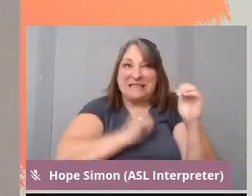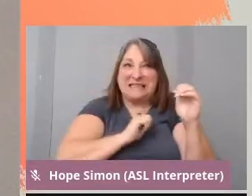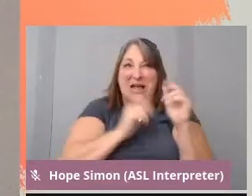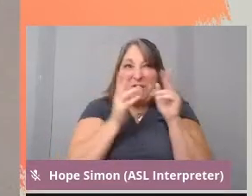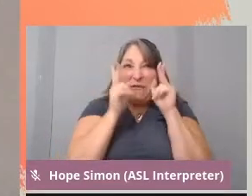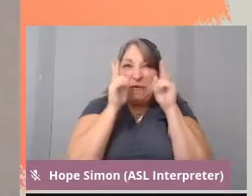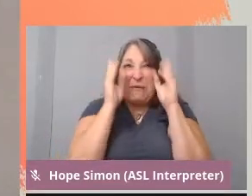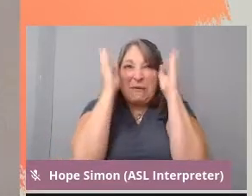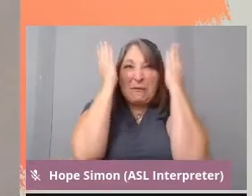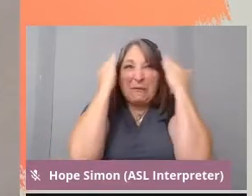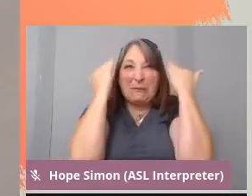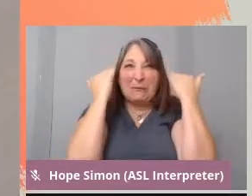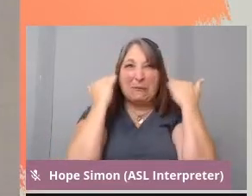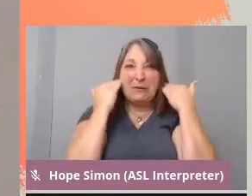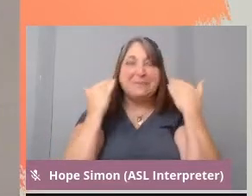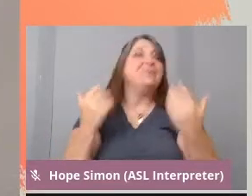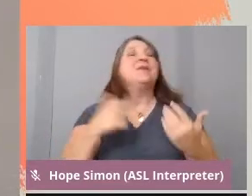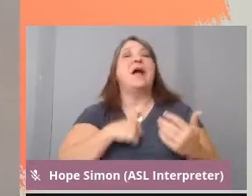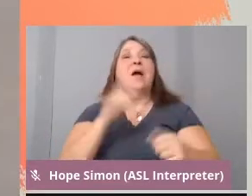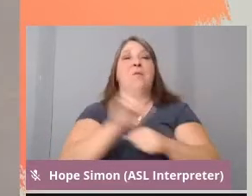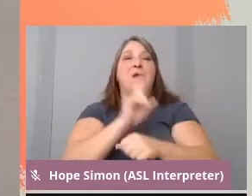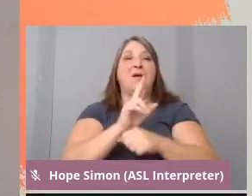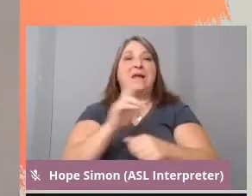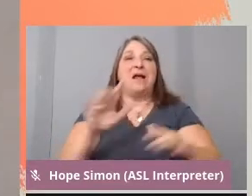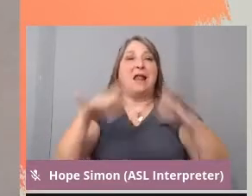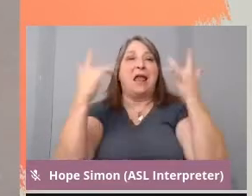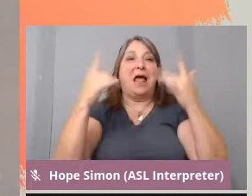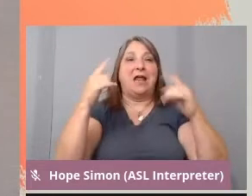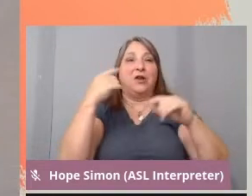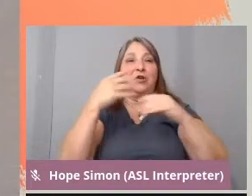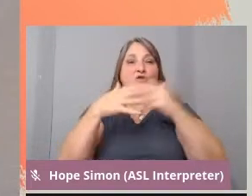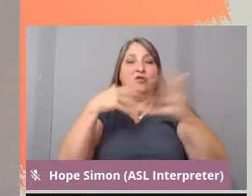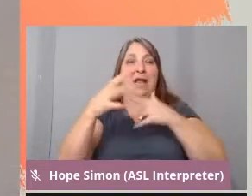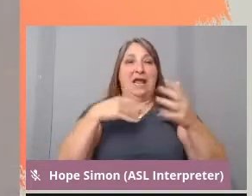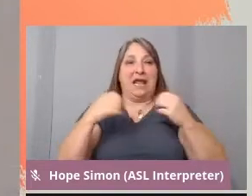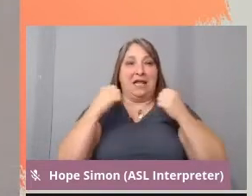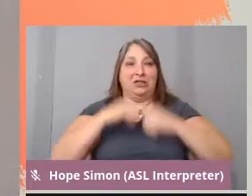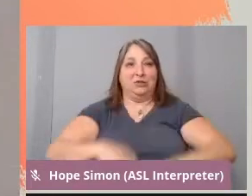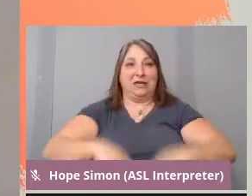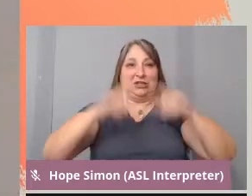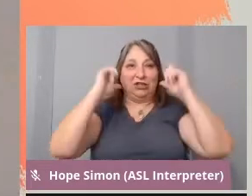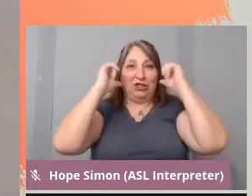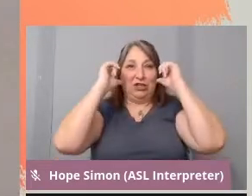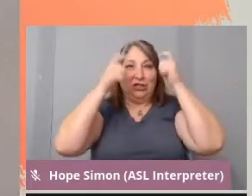I'm wearing a light gray sweatshirt with a hoodie, some long white strings.